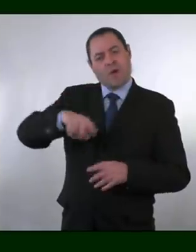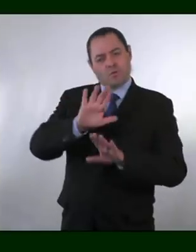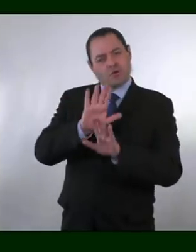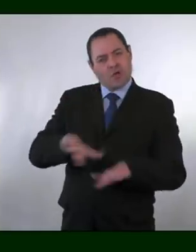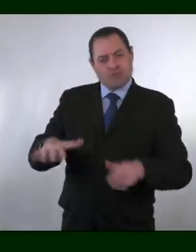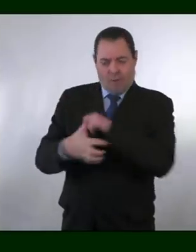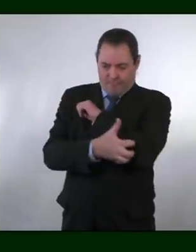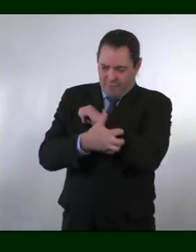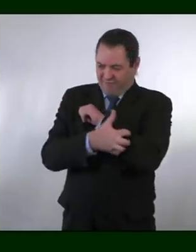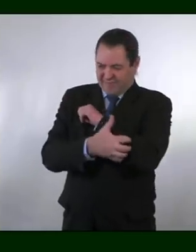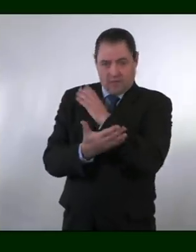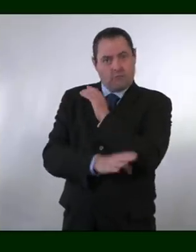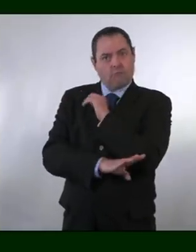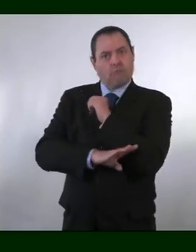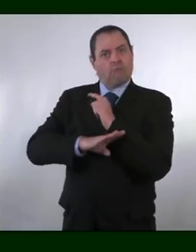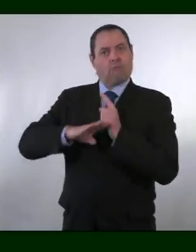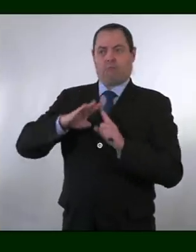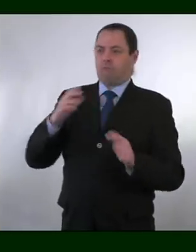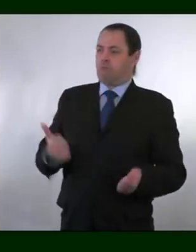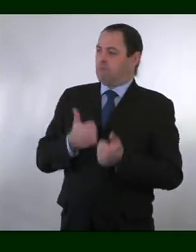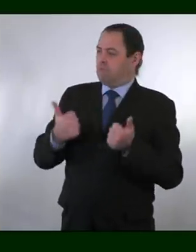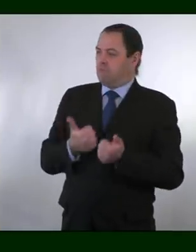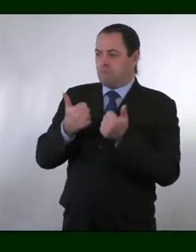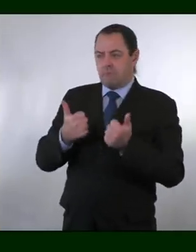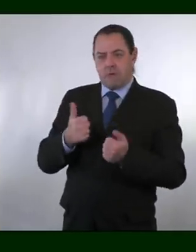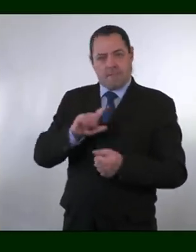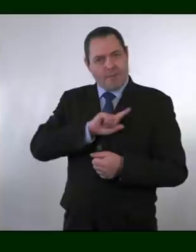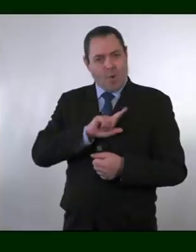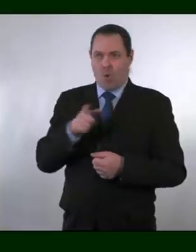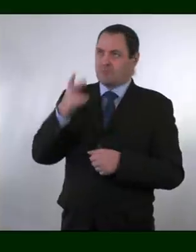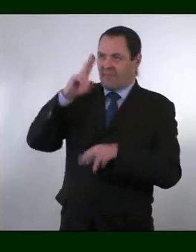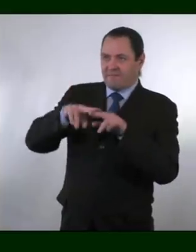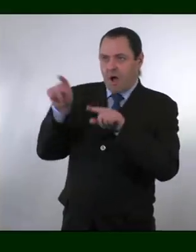in the past 10 years. That is progress. It is not enough, but it is progress.